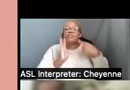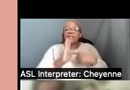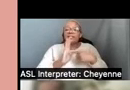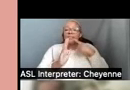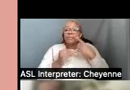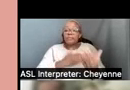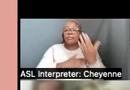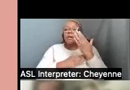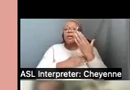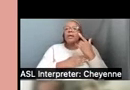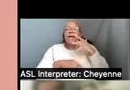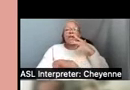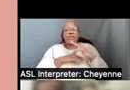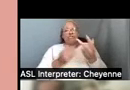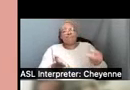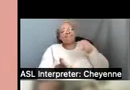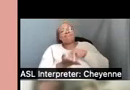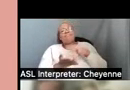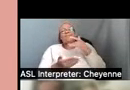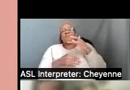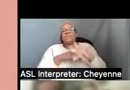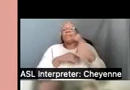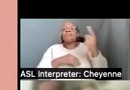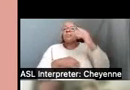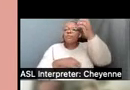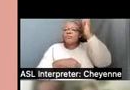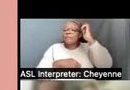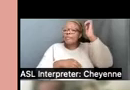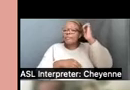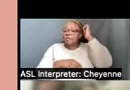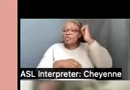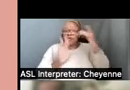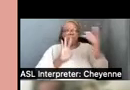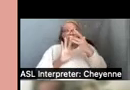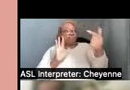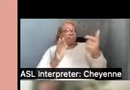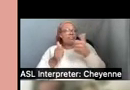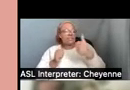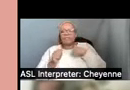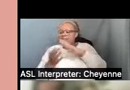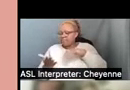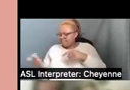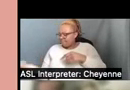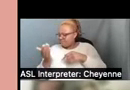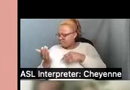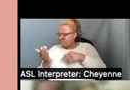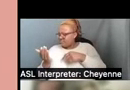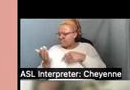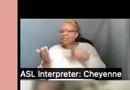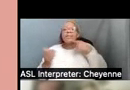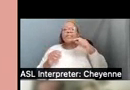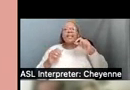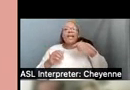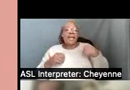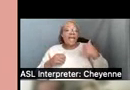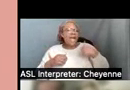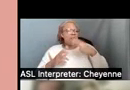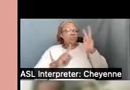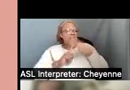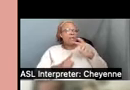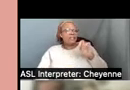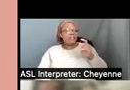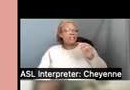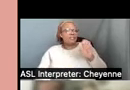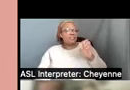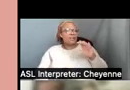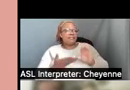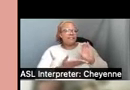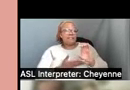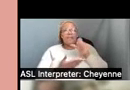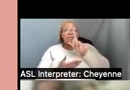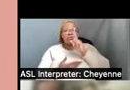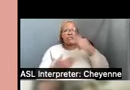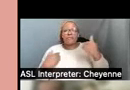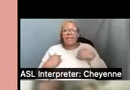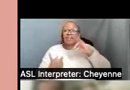Just this morning, I wake up early and someone from Europe texted me and said I want to apply.